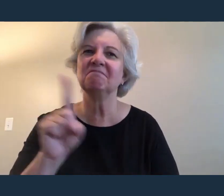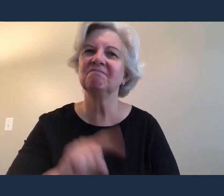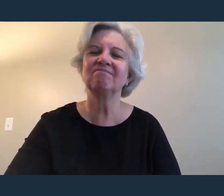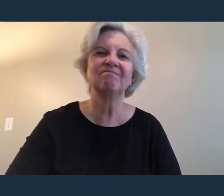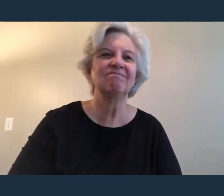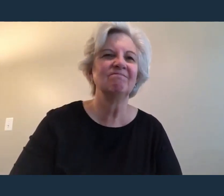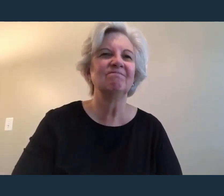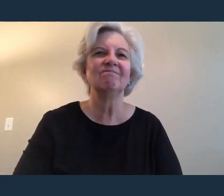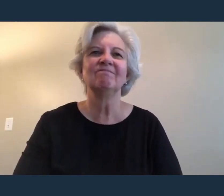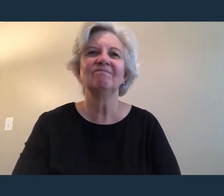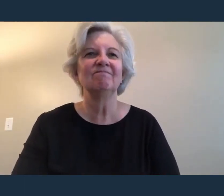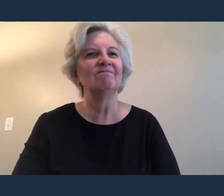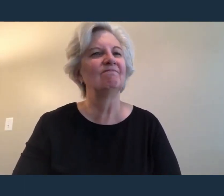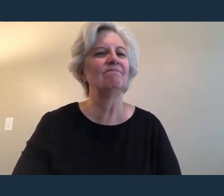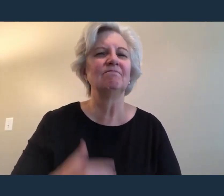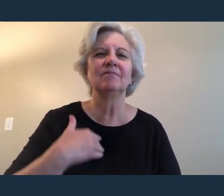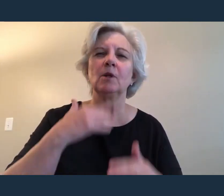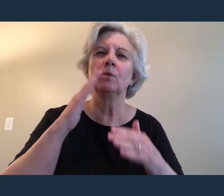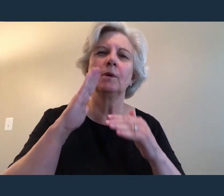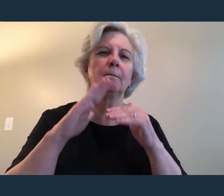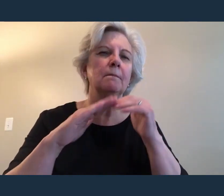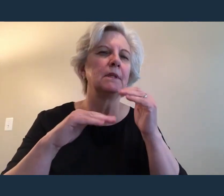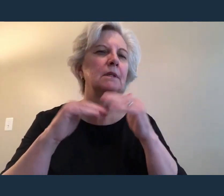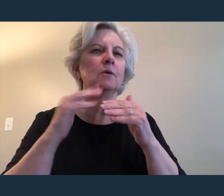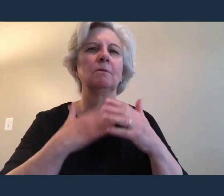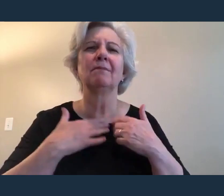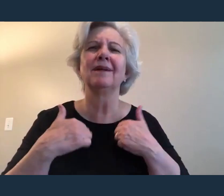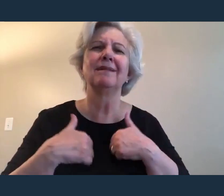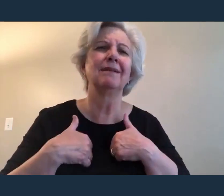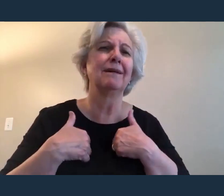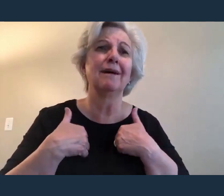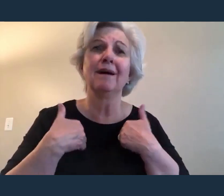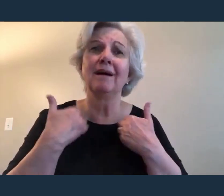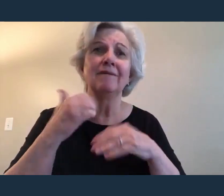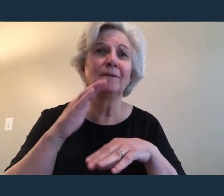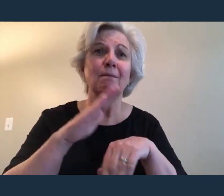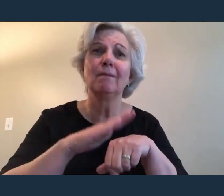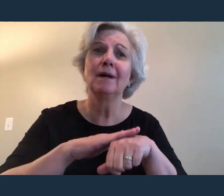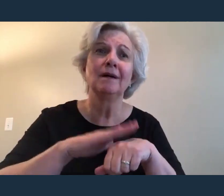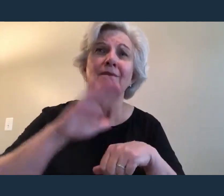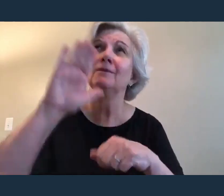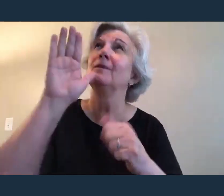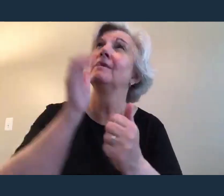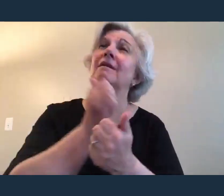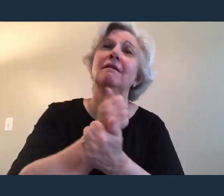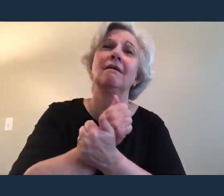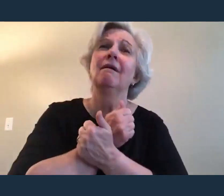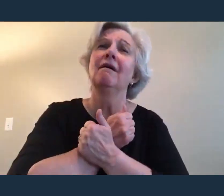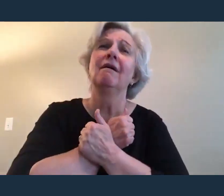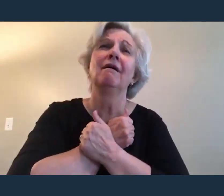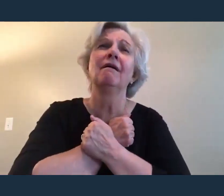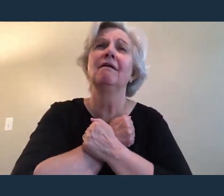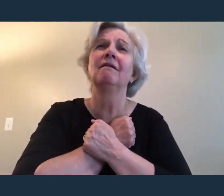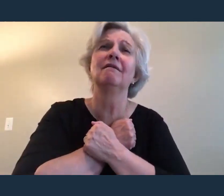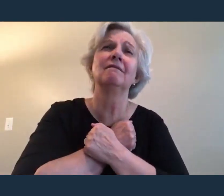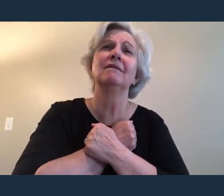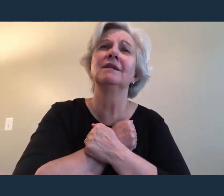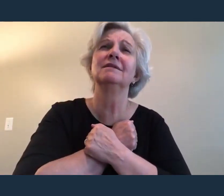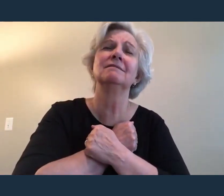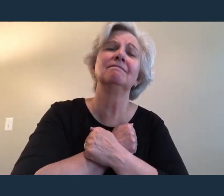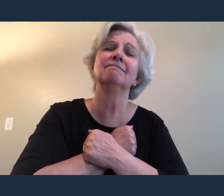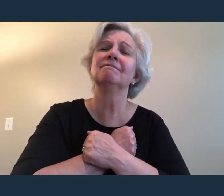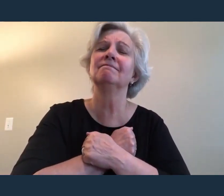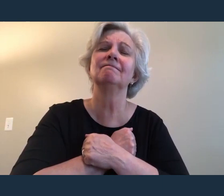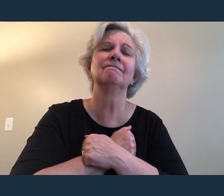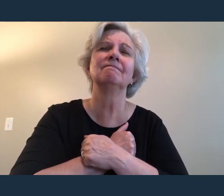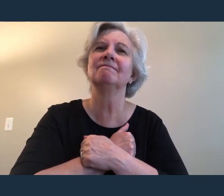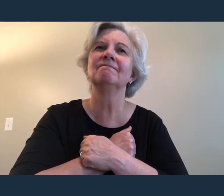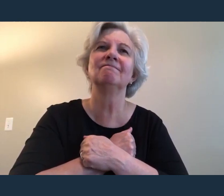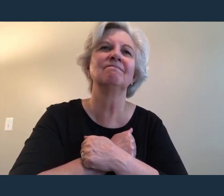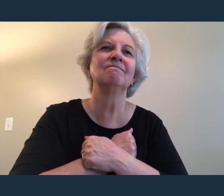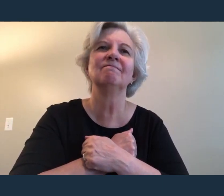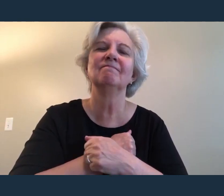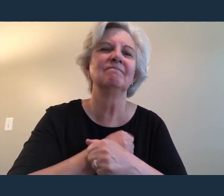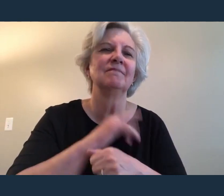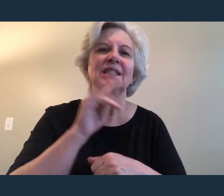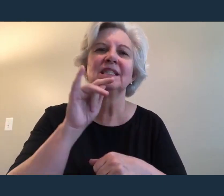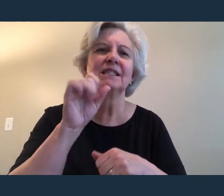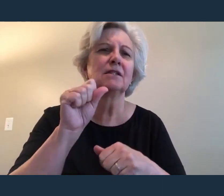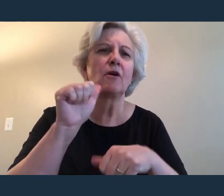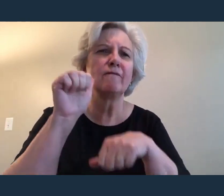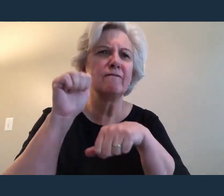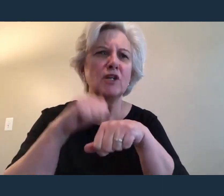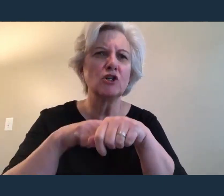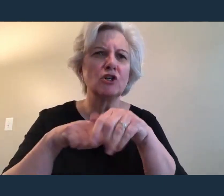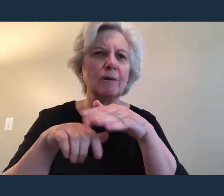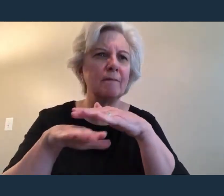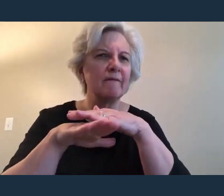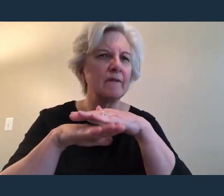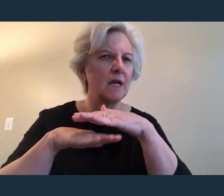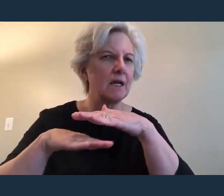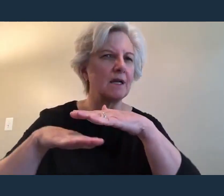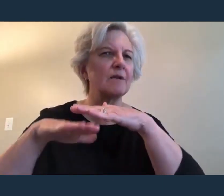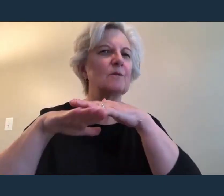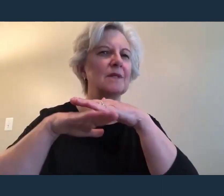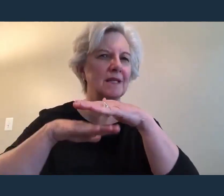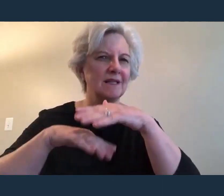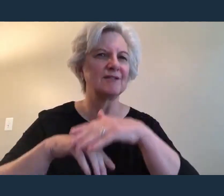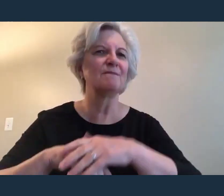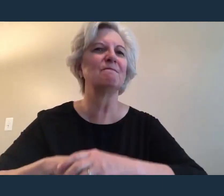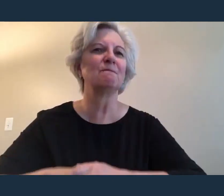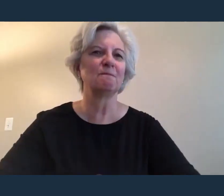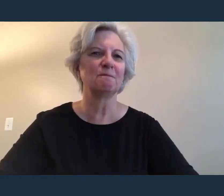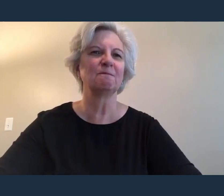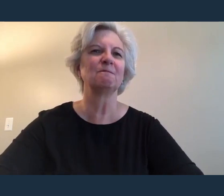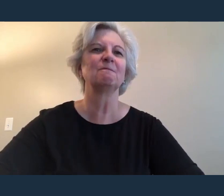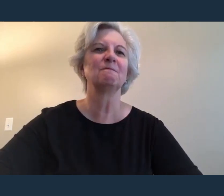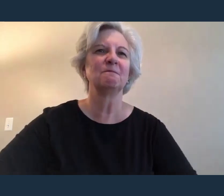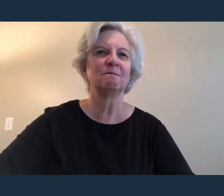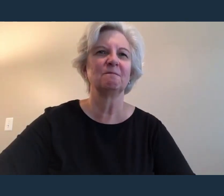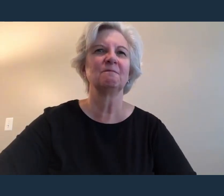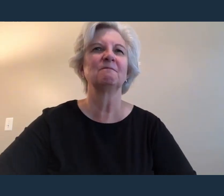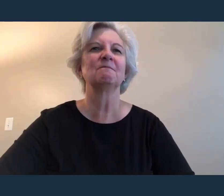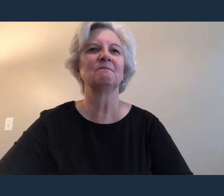I will build my life upon Your love It is a firm foundation